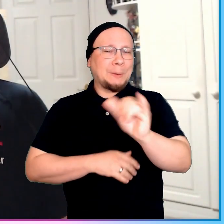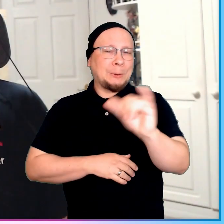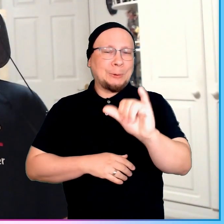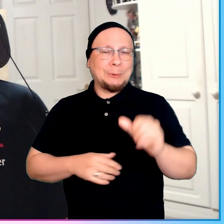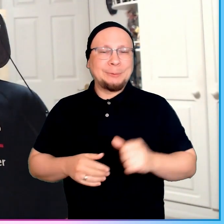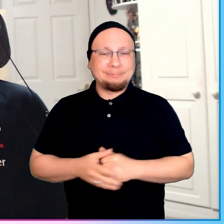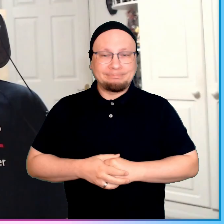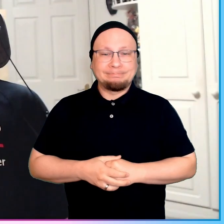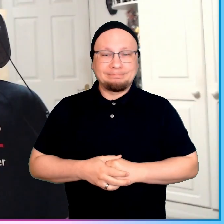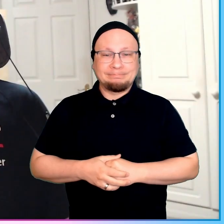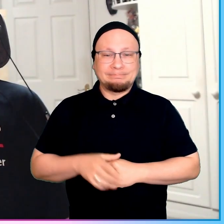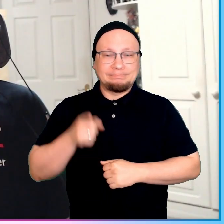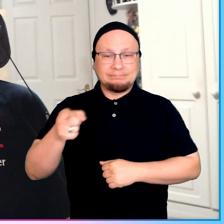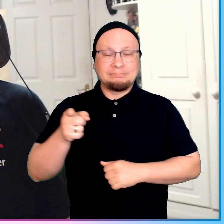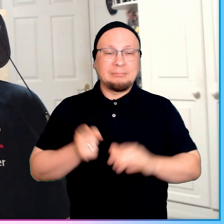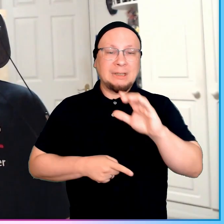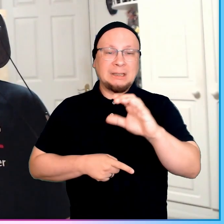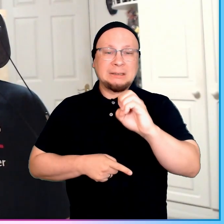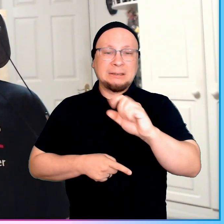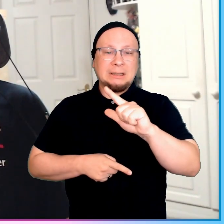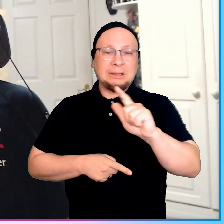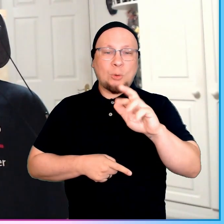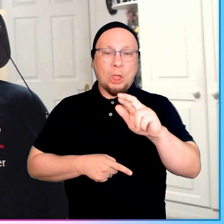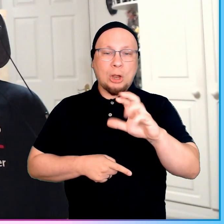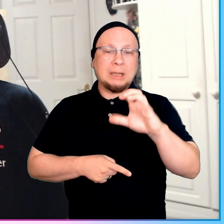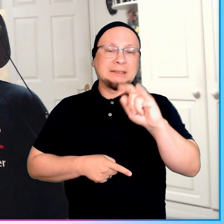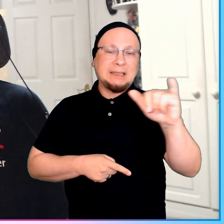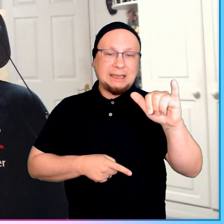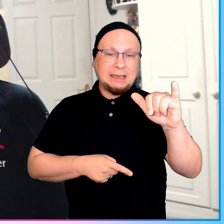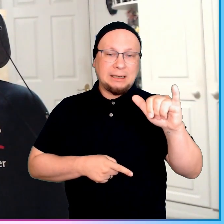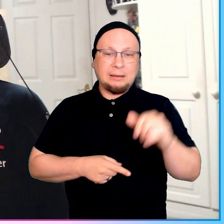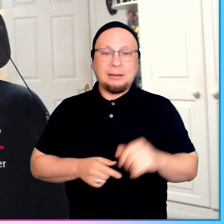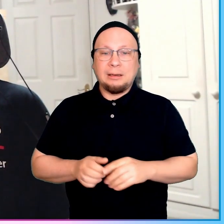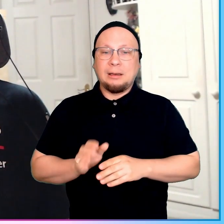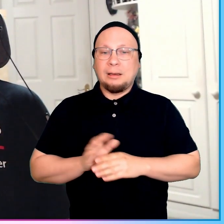Here is Cellular City, from developer Callum Deery.